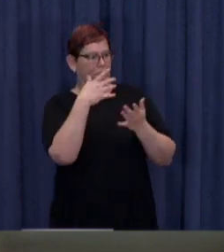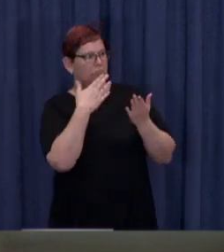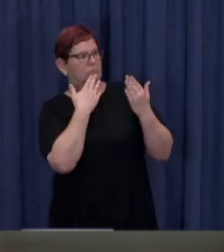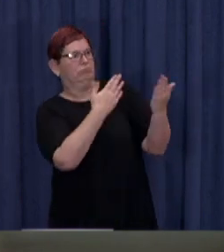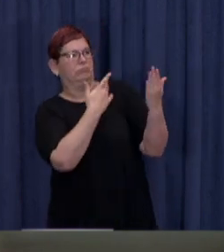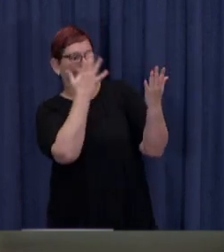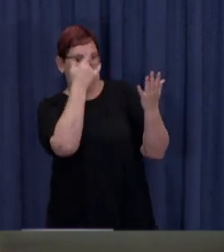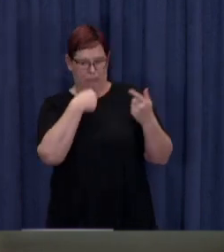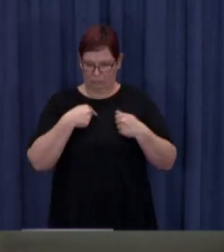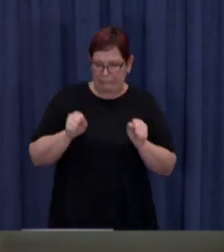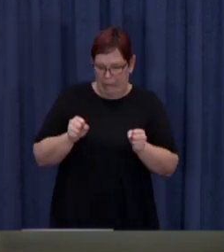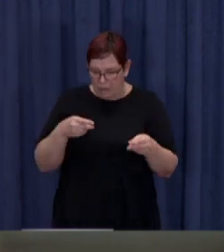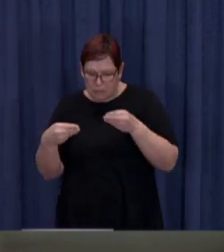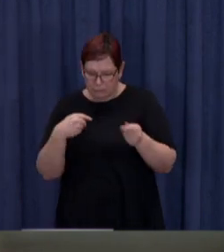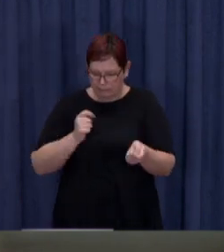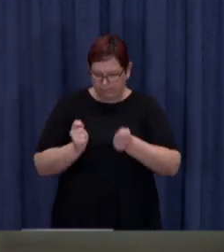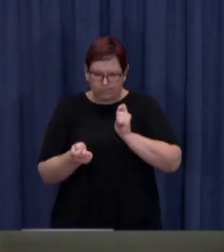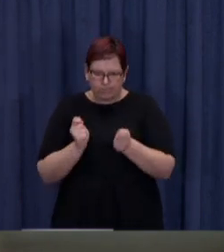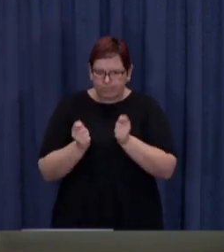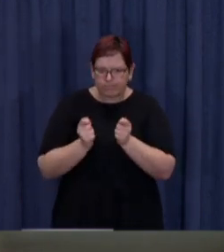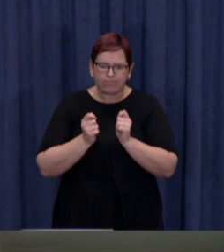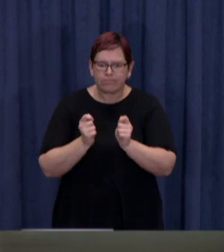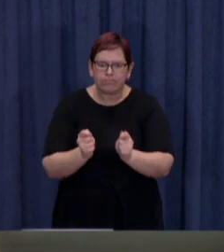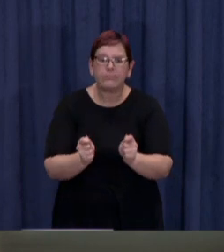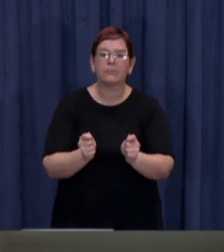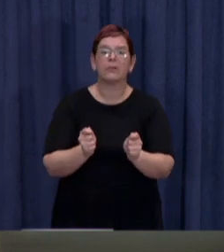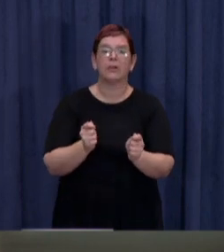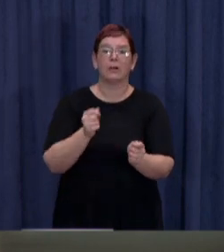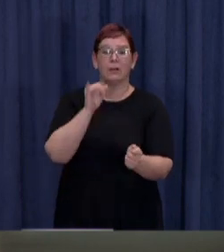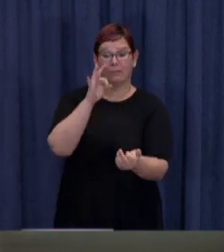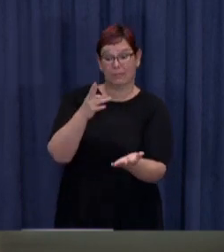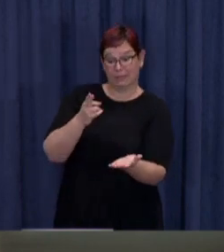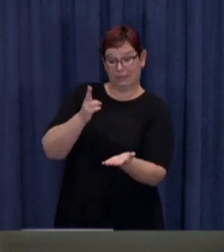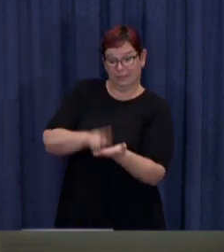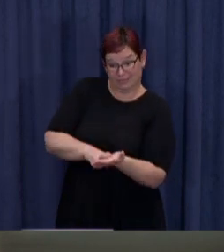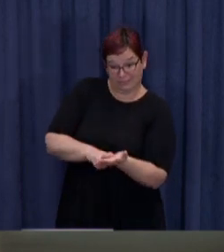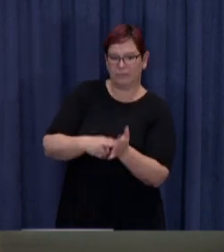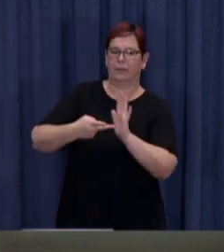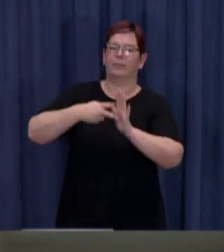put a policy into place as regards playgrounds or city public spaces